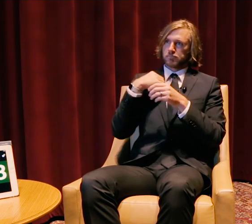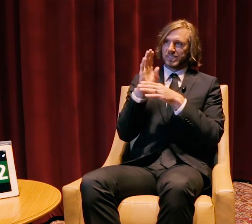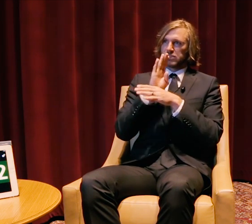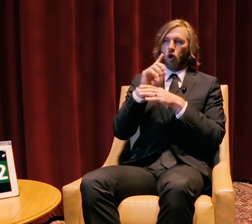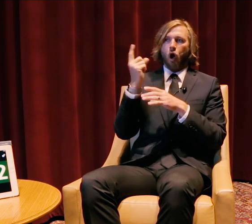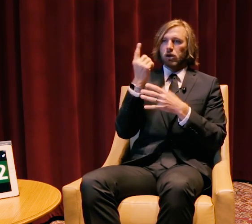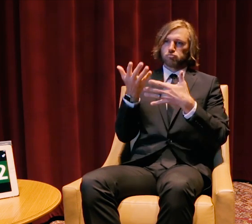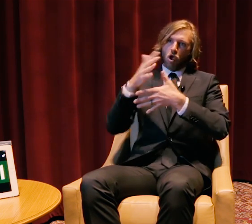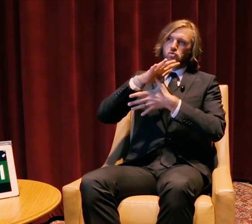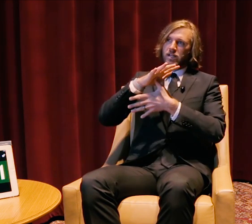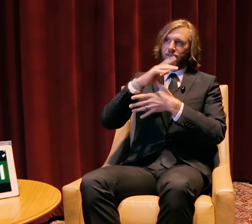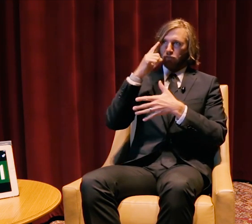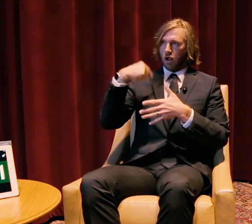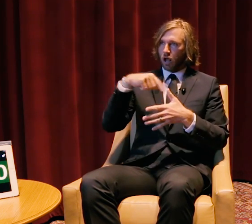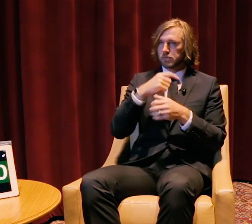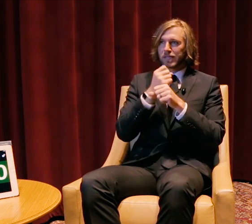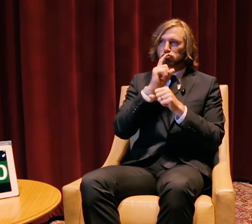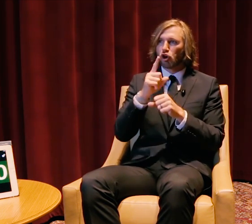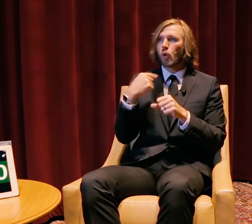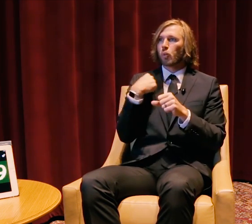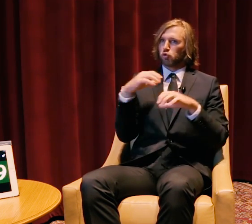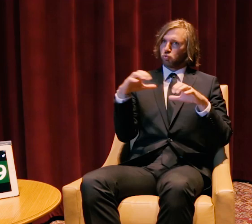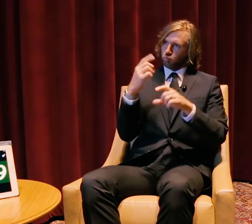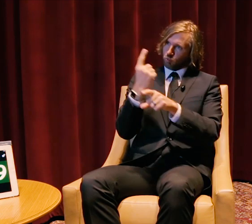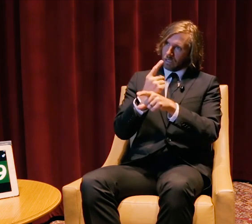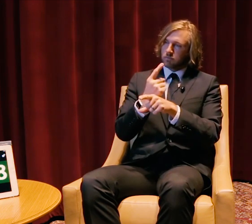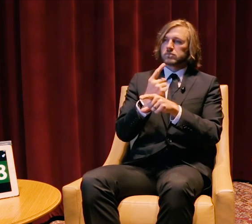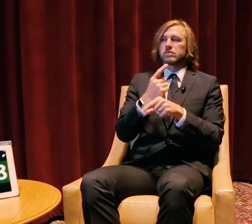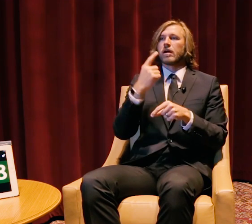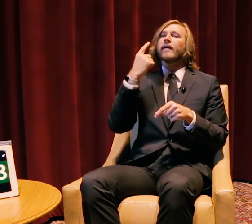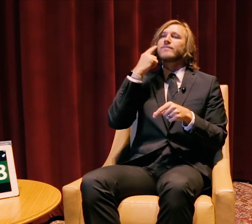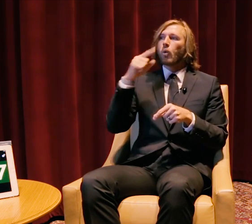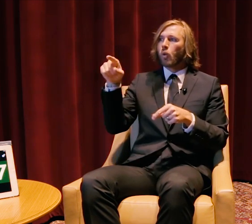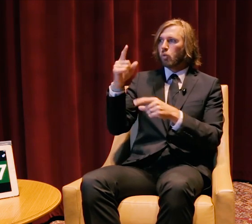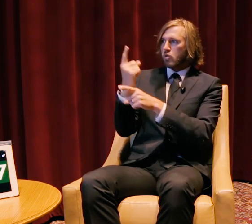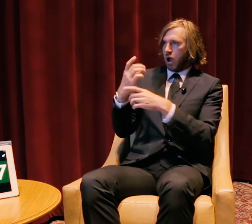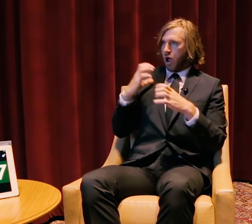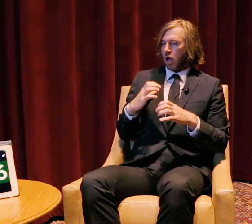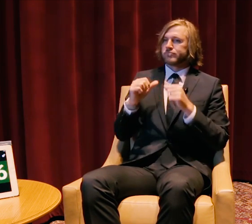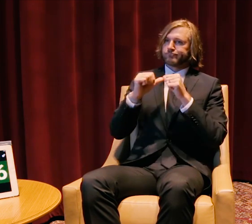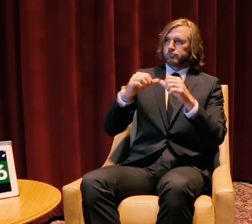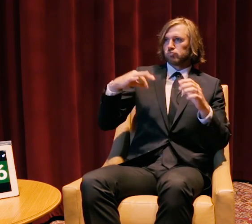a priority for us, to make sure that we were doing the right things for the right customers and staying profitable.